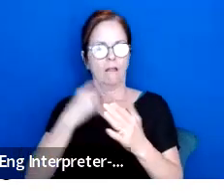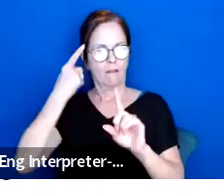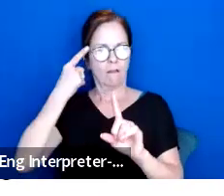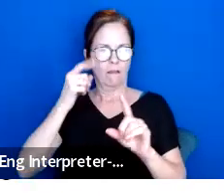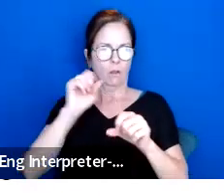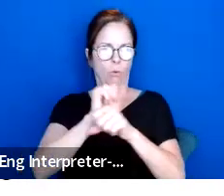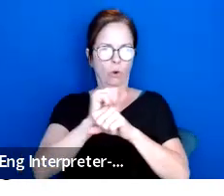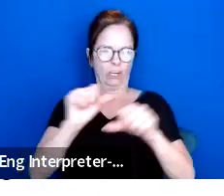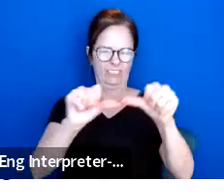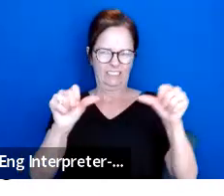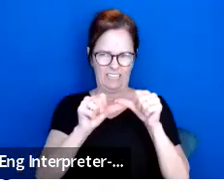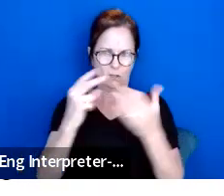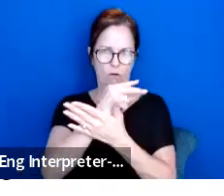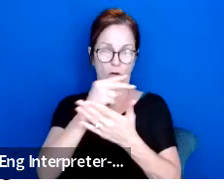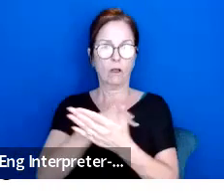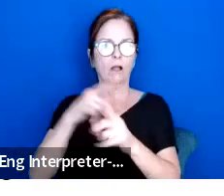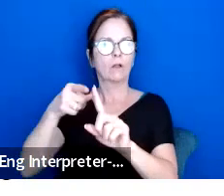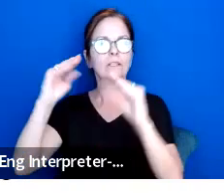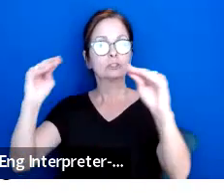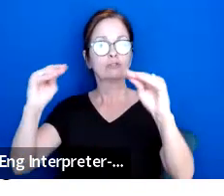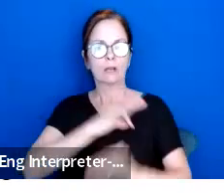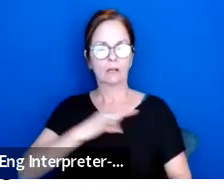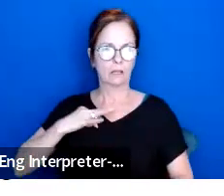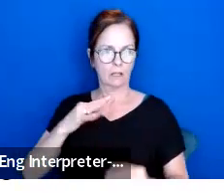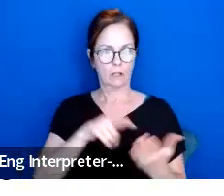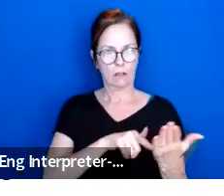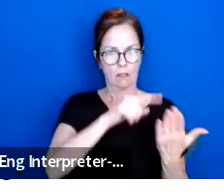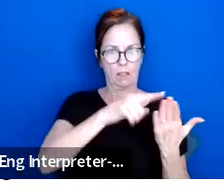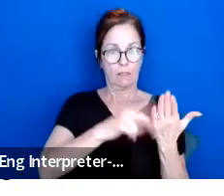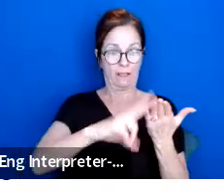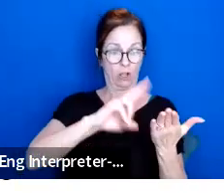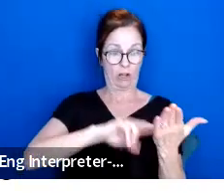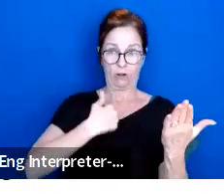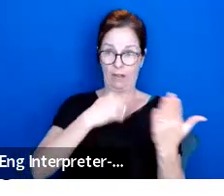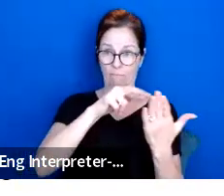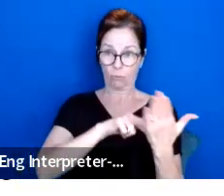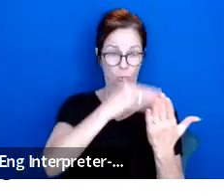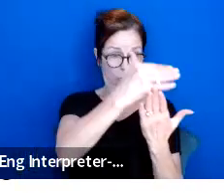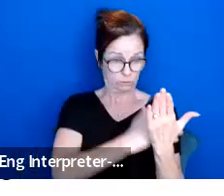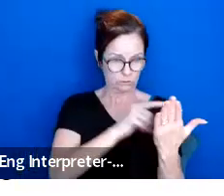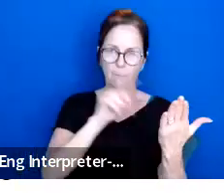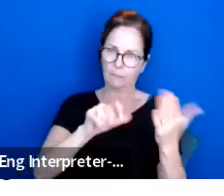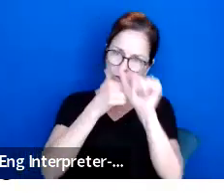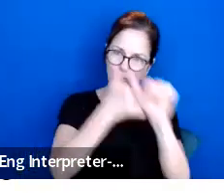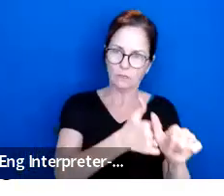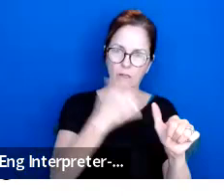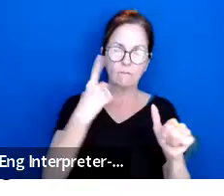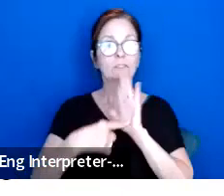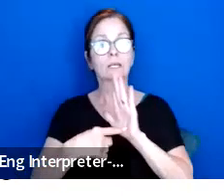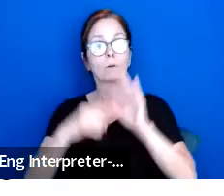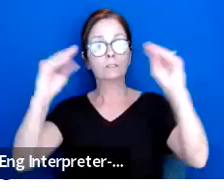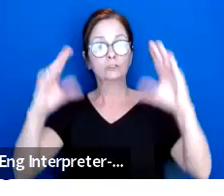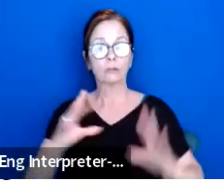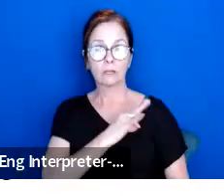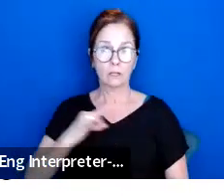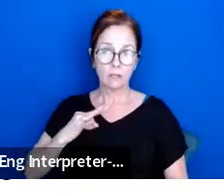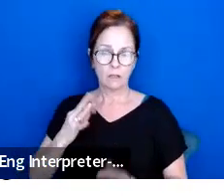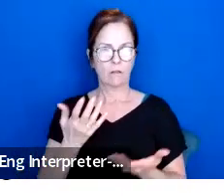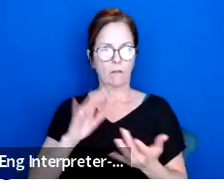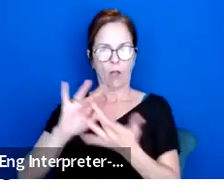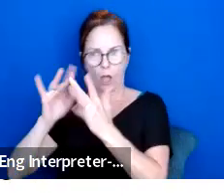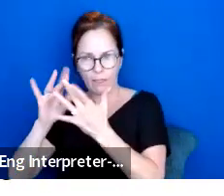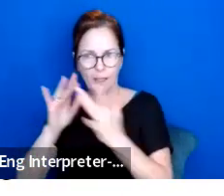Workstation reviews must follow the rules. As listed in the contract. And so for instructional faculty, classroom, online and in person.